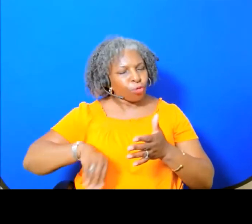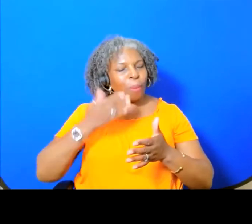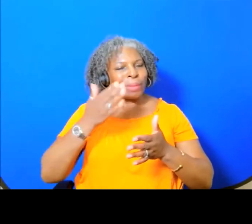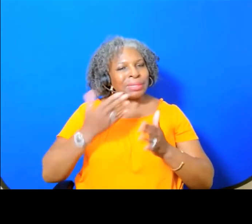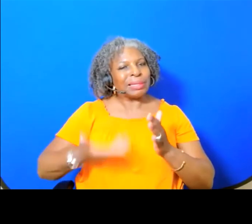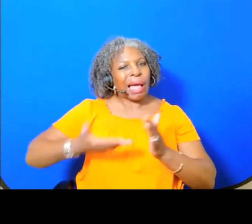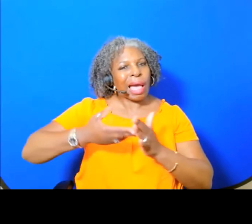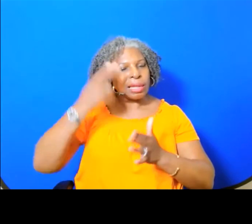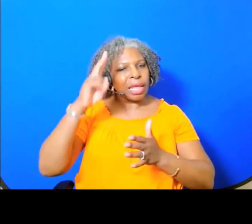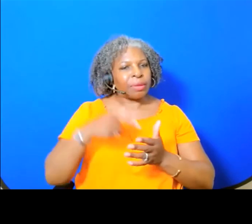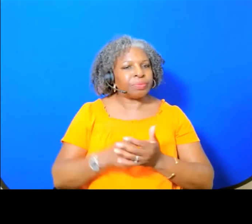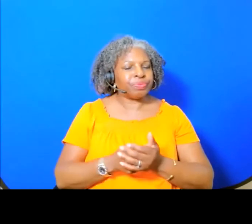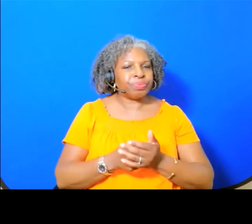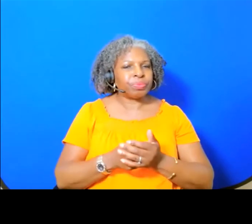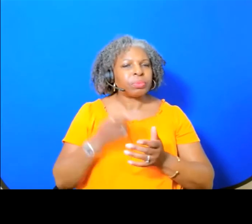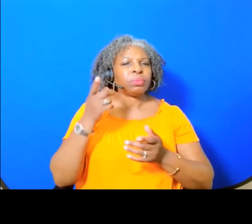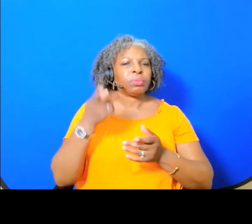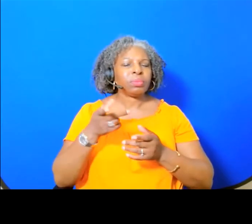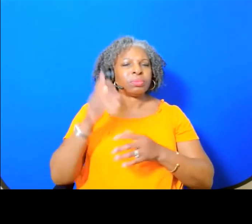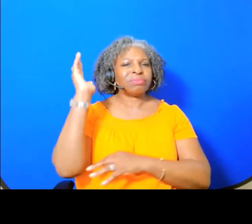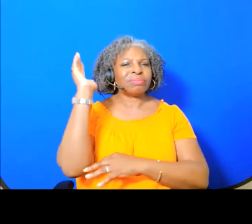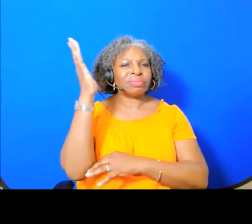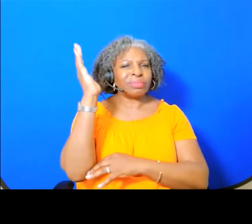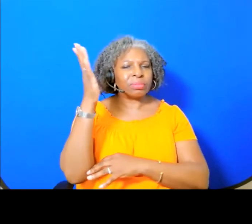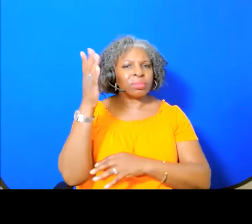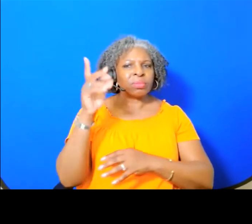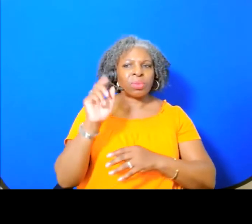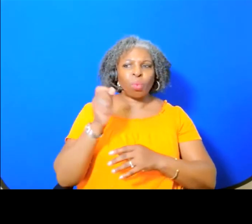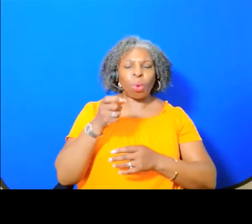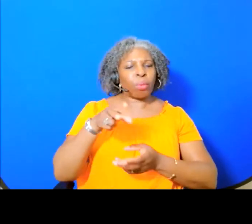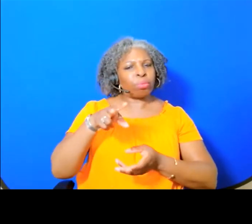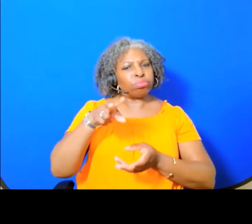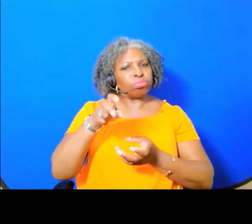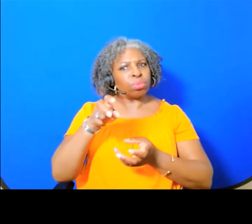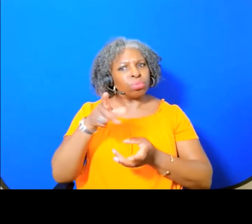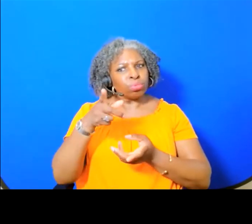speaker - speakers will only be picking up questions from the Slido Q&A